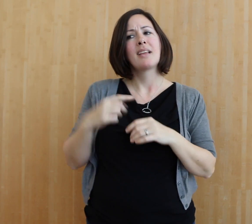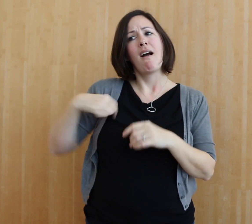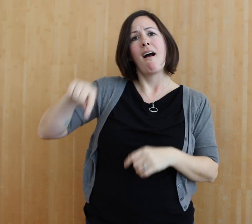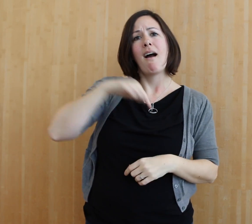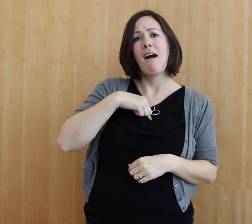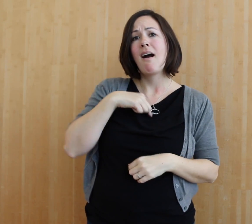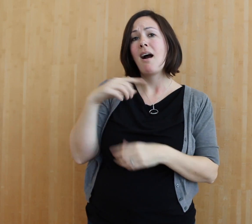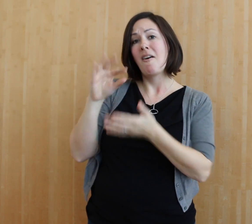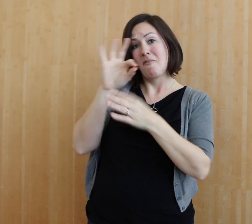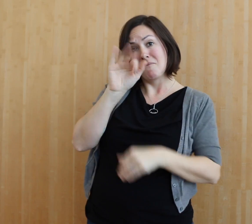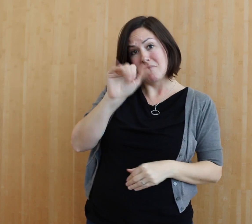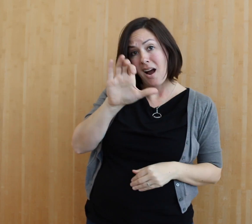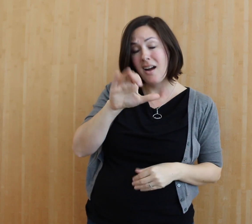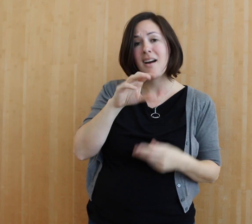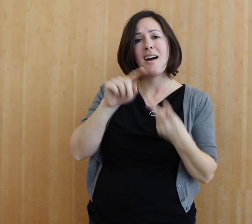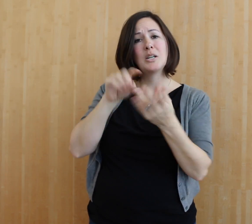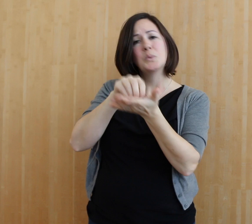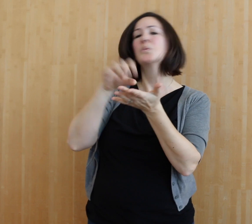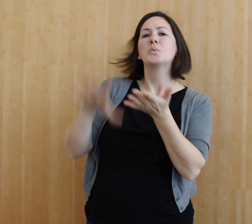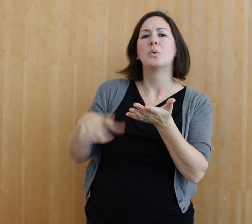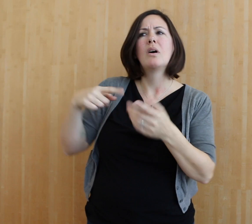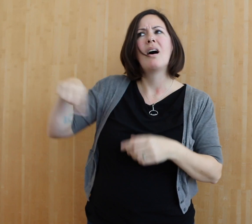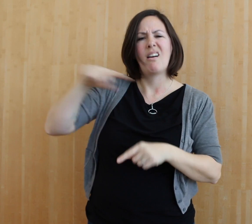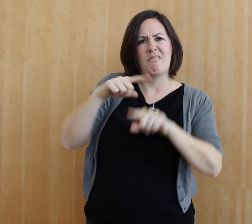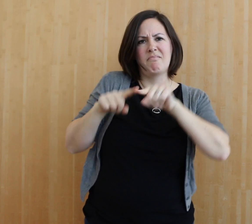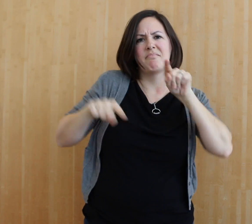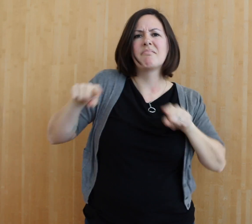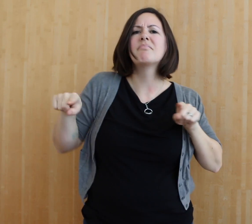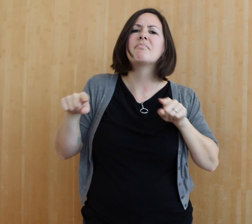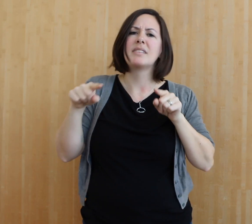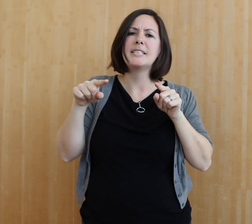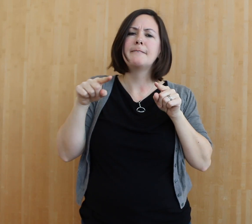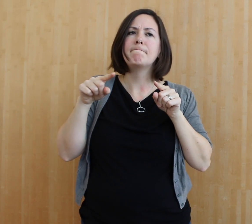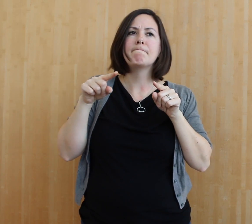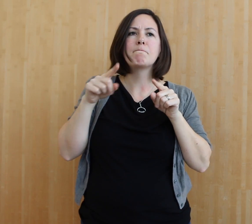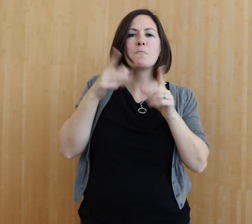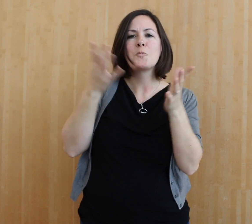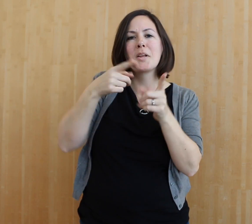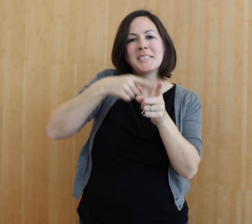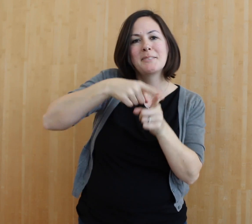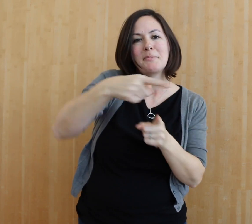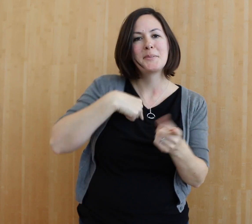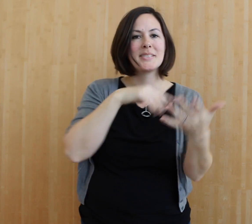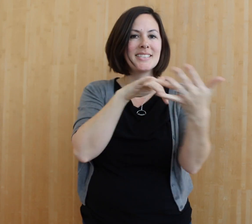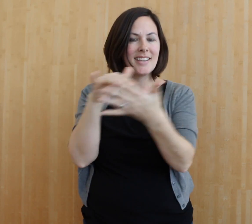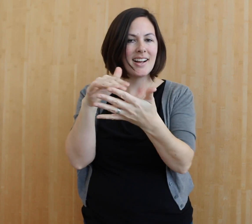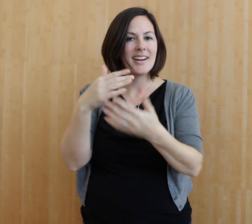The faculty and students of the Linguistics Department specialize in various linguistic disciplines.